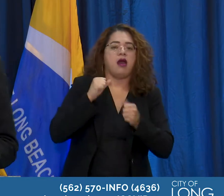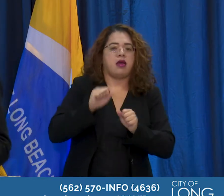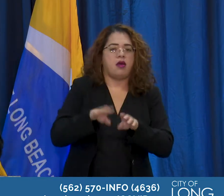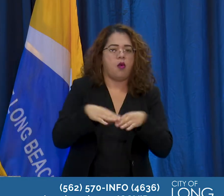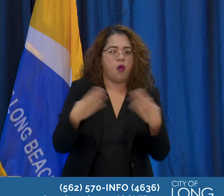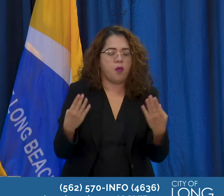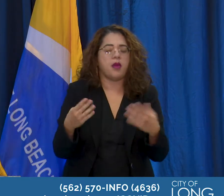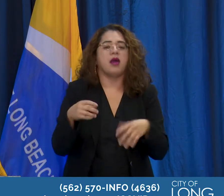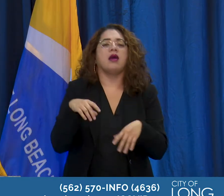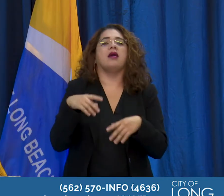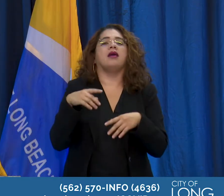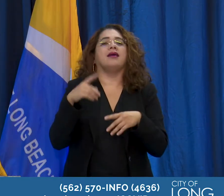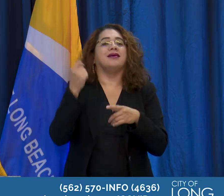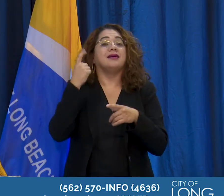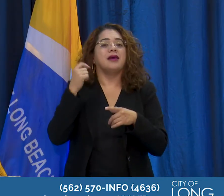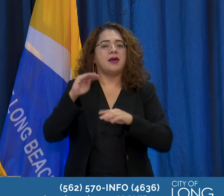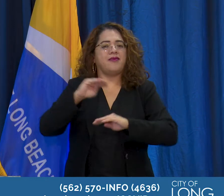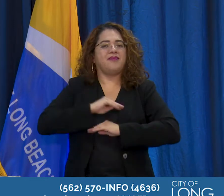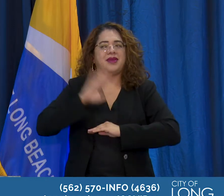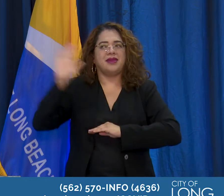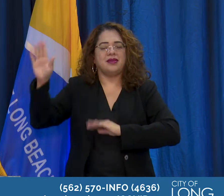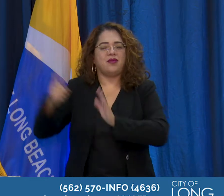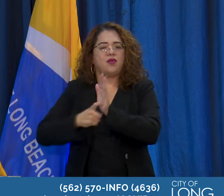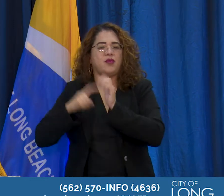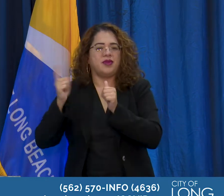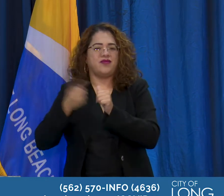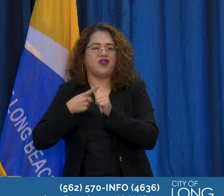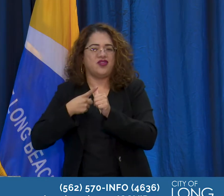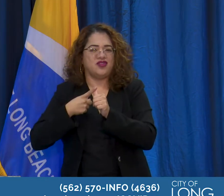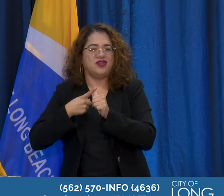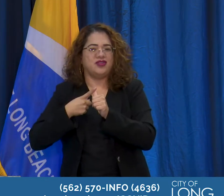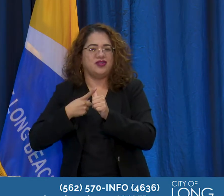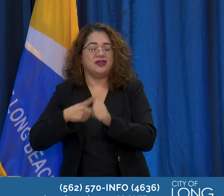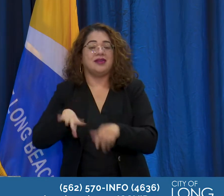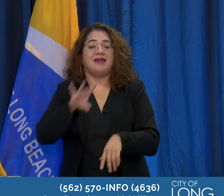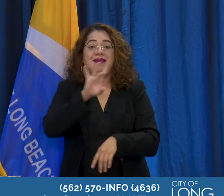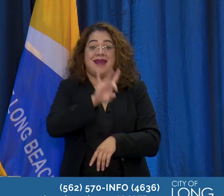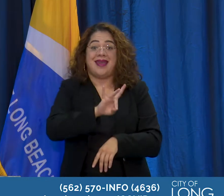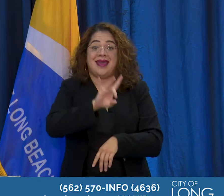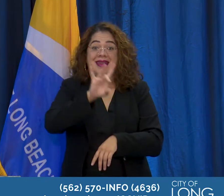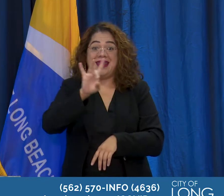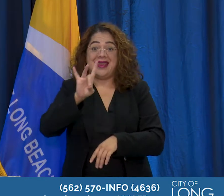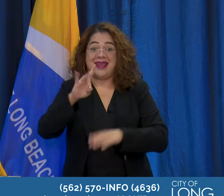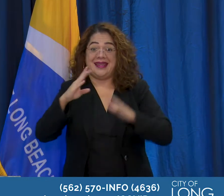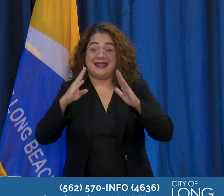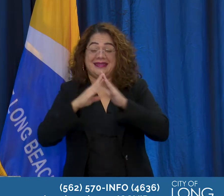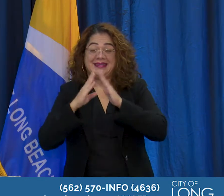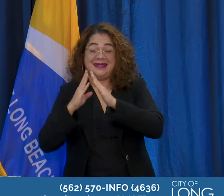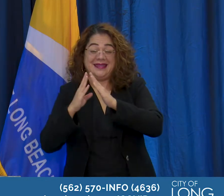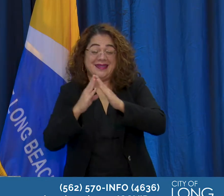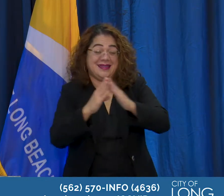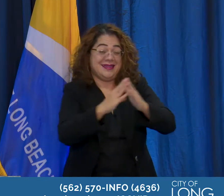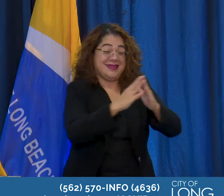And in our case, in Long Beach, we are part of L.A County, all 88 cities, even though we have our own health department.